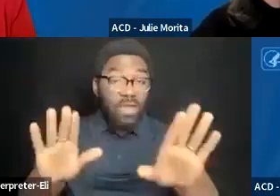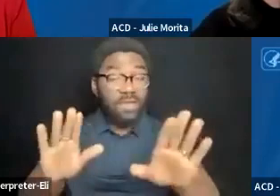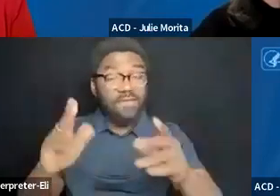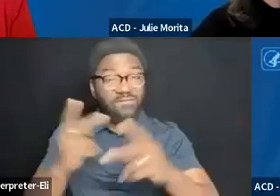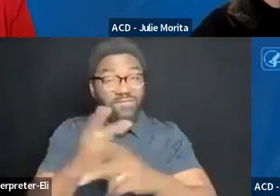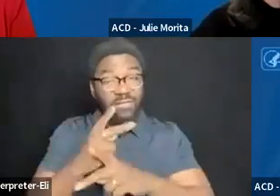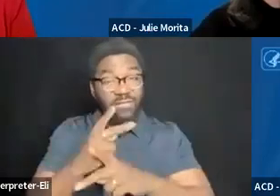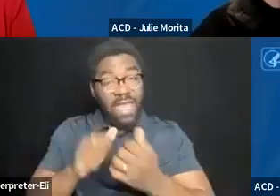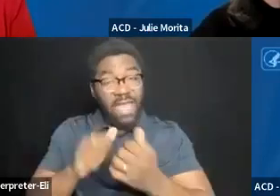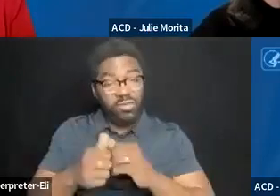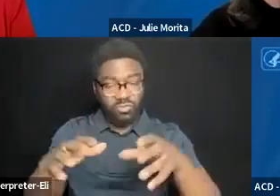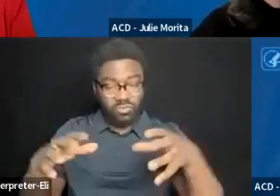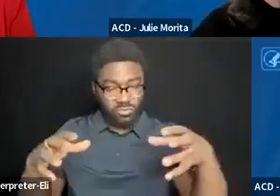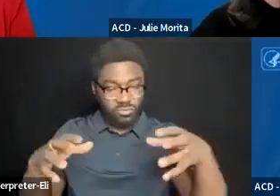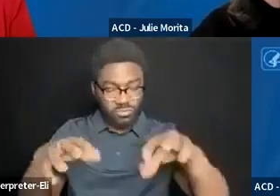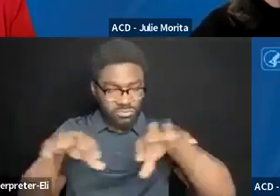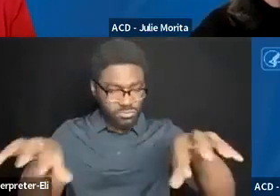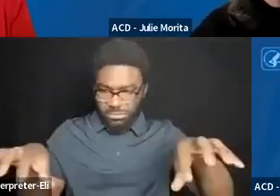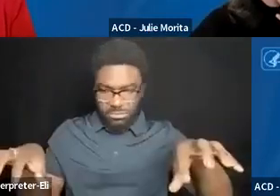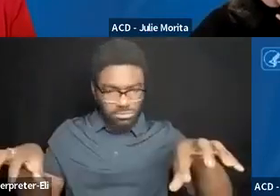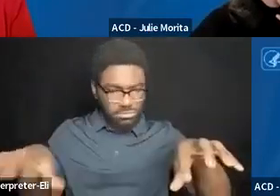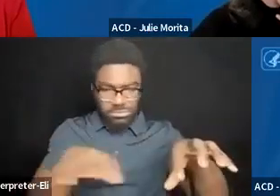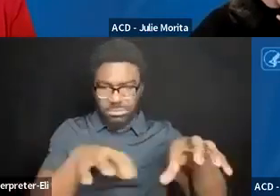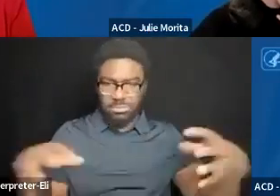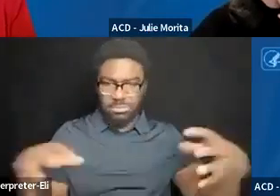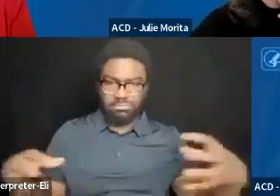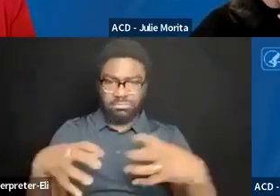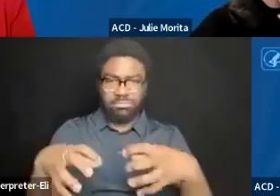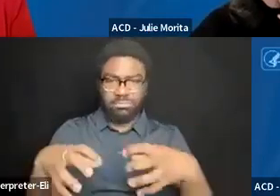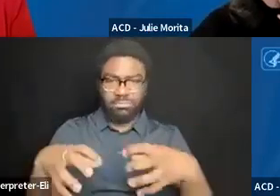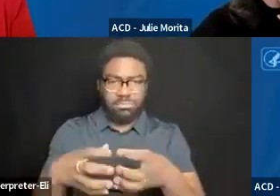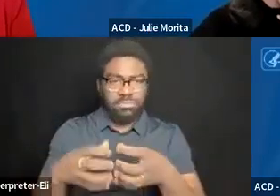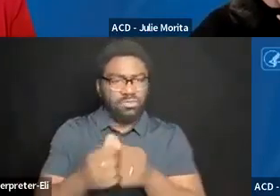And many of the new units you've created in the Office of the Director are designed to do that.